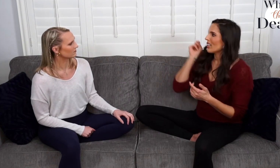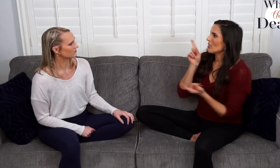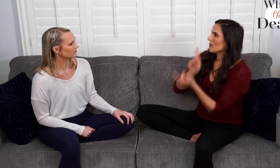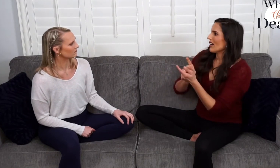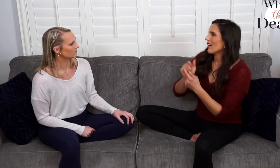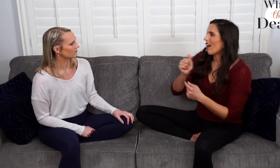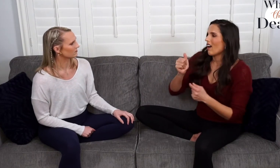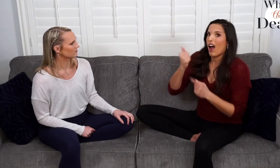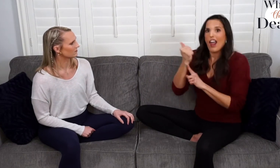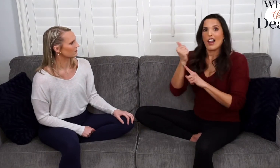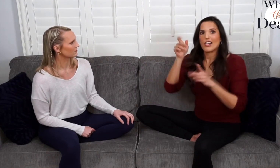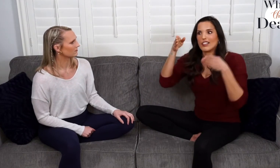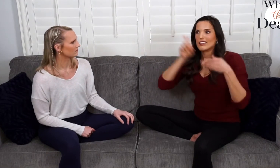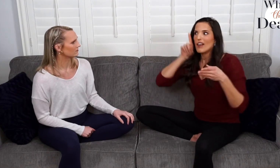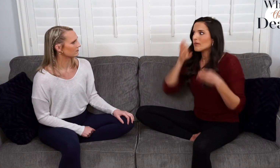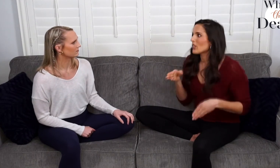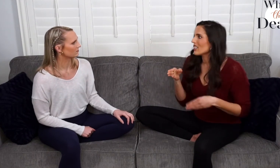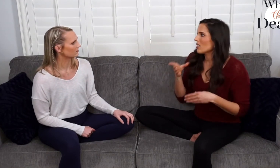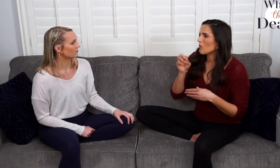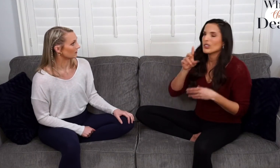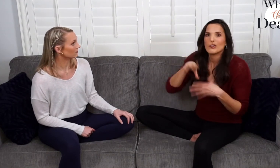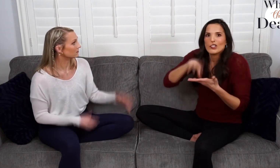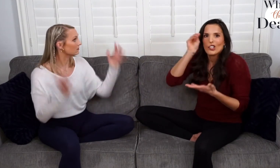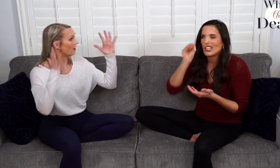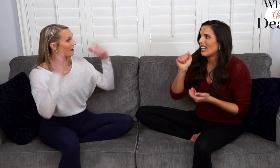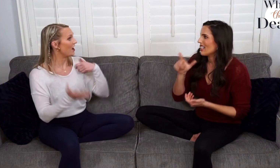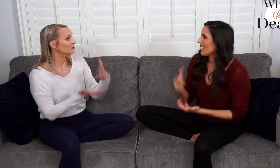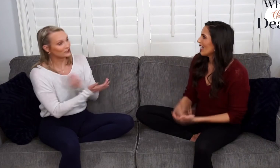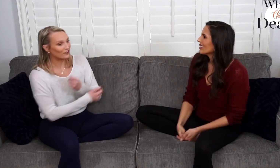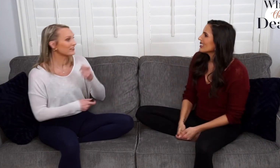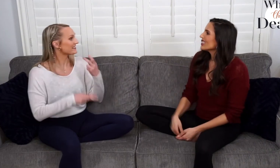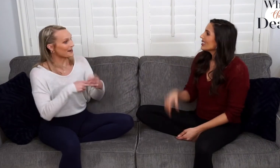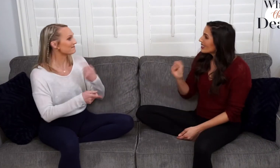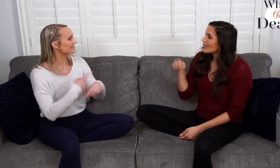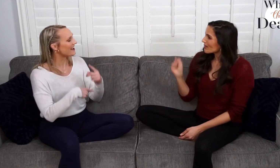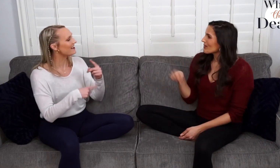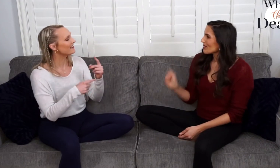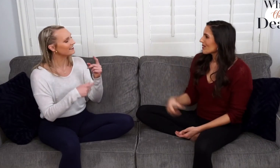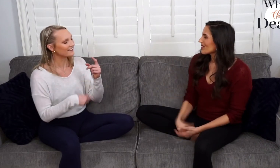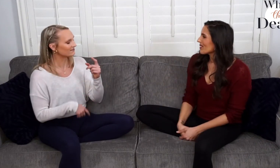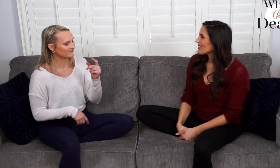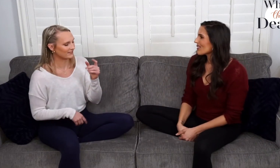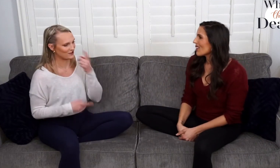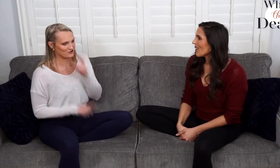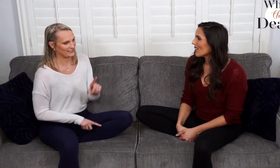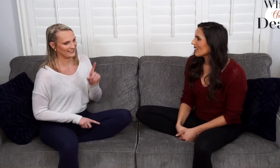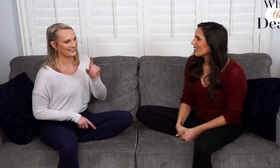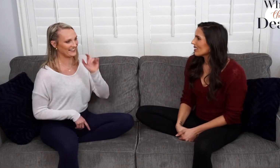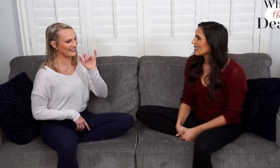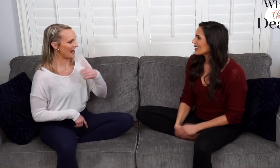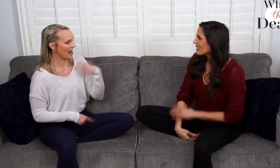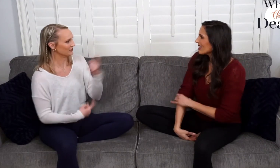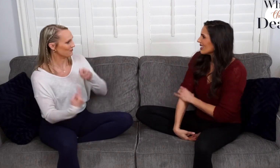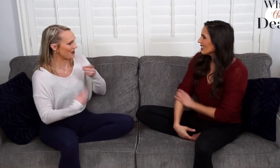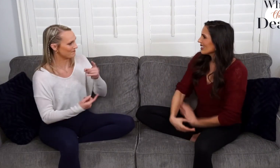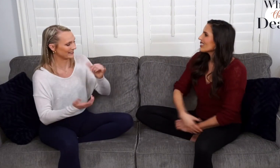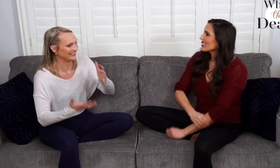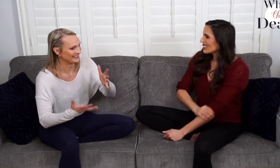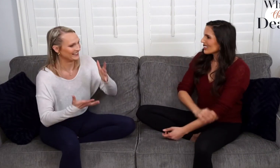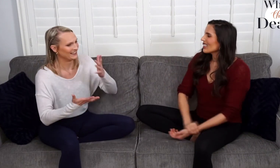you meet a random Deaf person or you're learning sign. “Yay. I deserve a name sign.” No, I completely agree and I always struggle with that. I'm like,